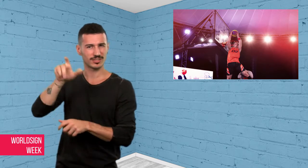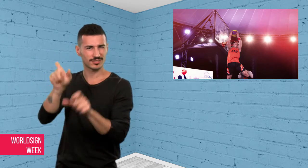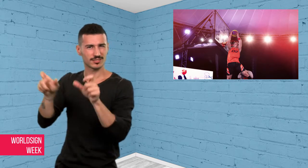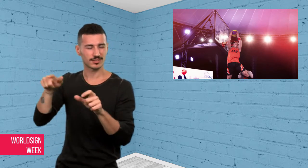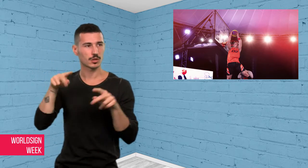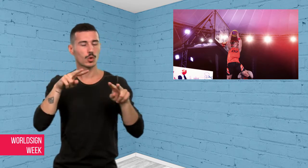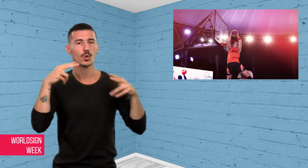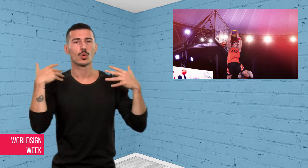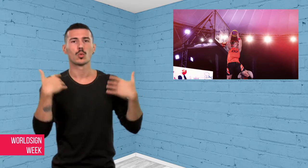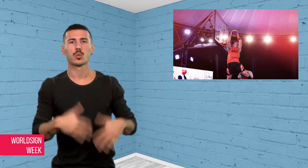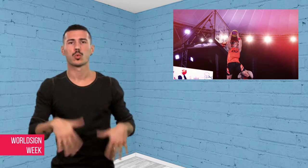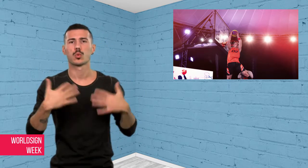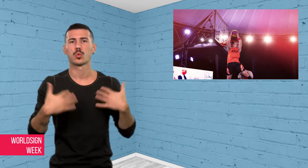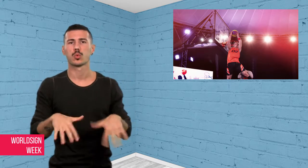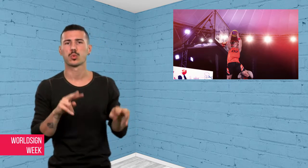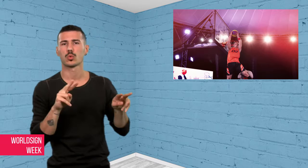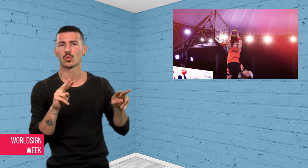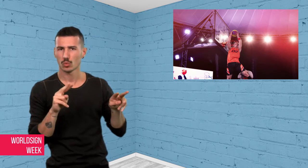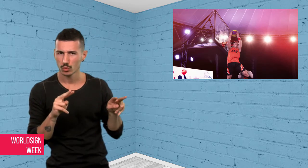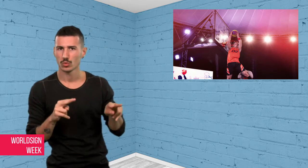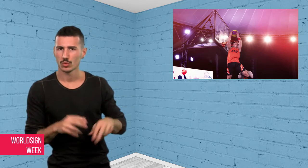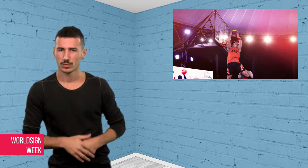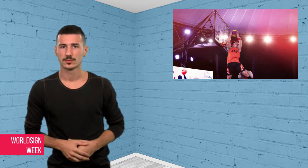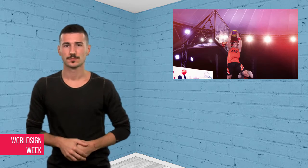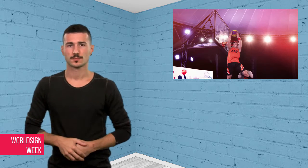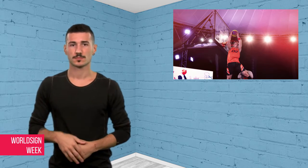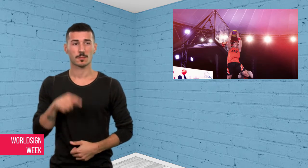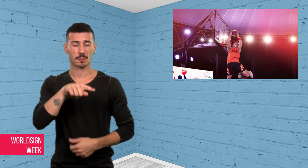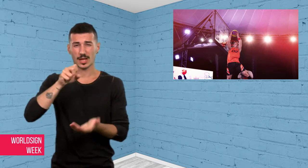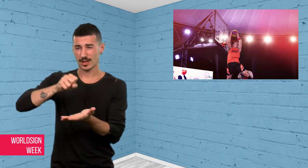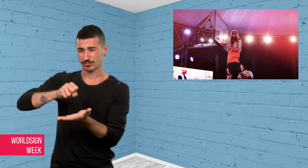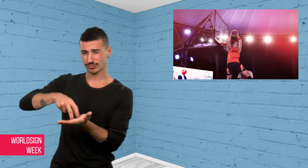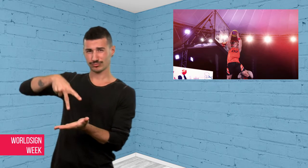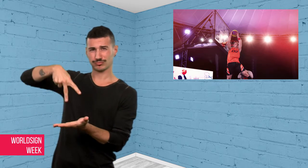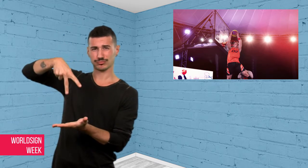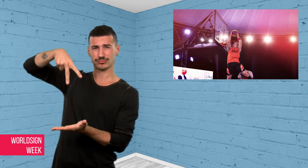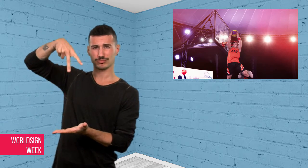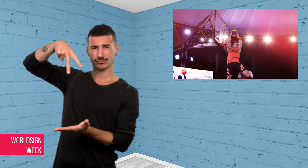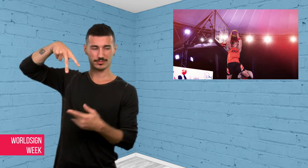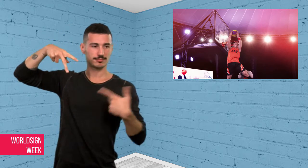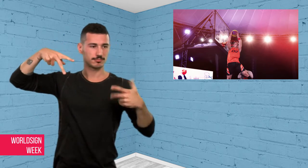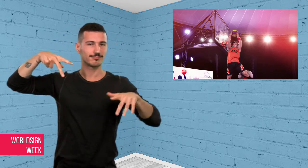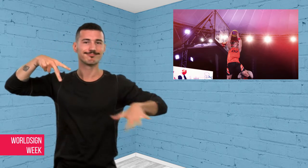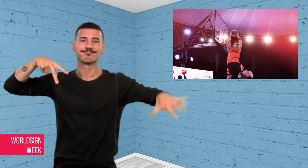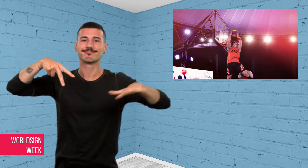has wowed people and shocked professional basketball players.